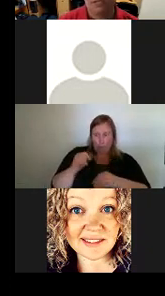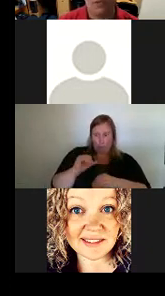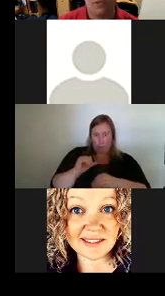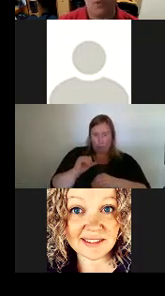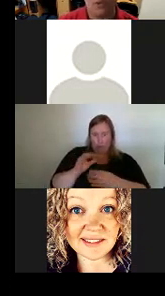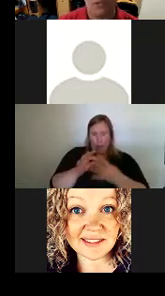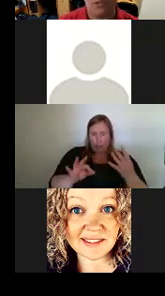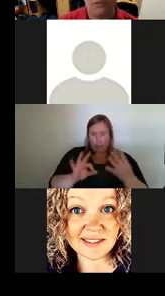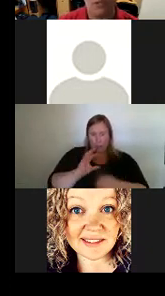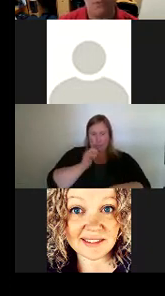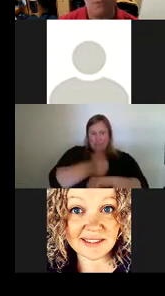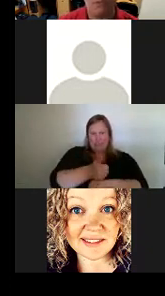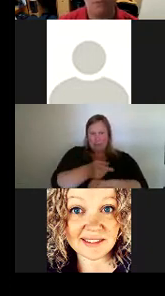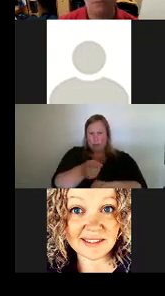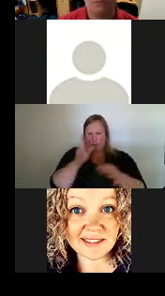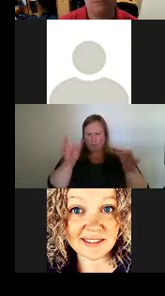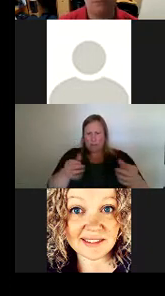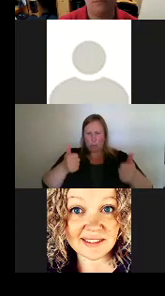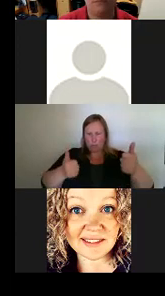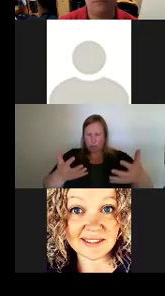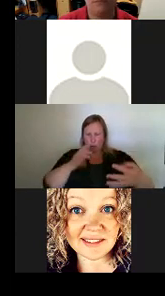THE ONE YOU WANTED TO USE.